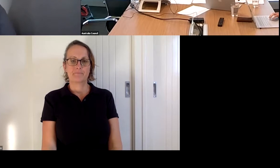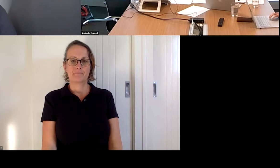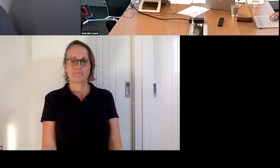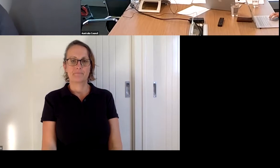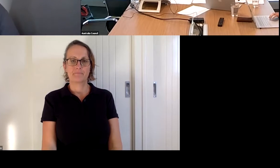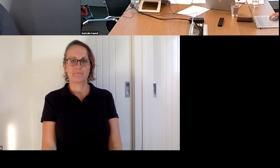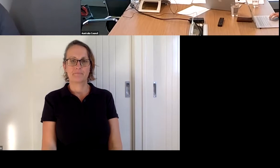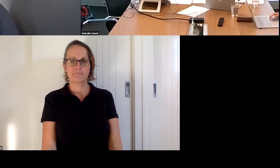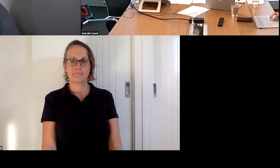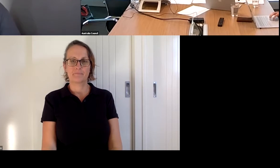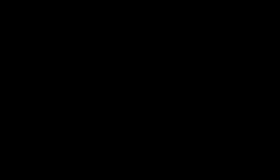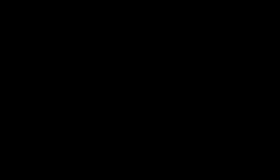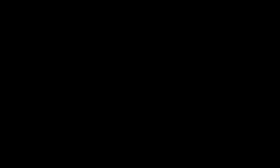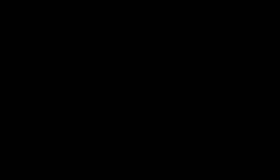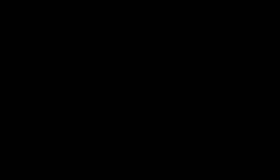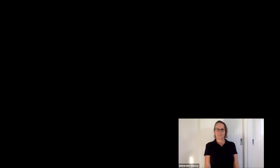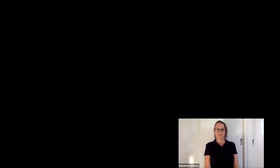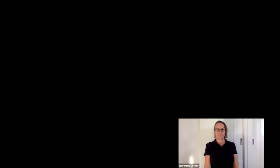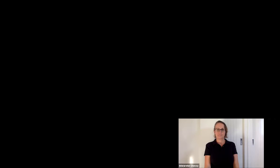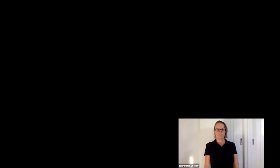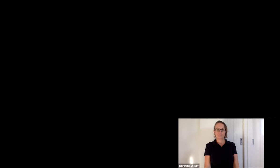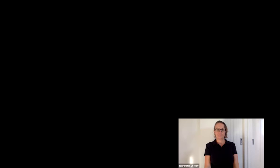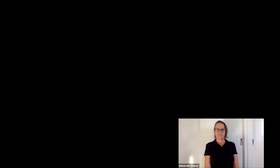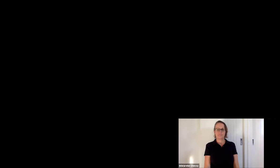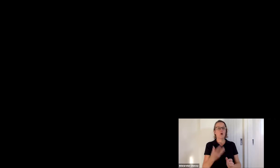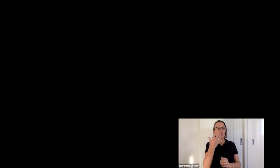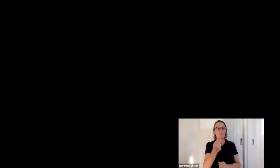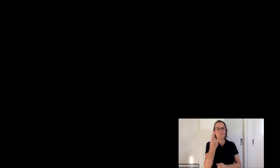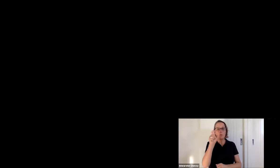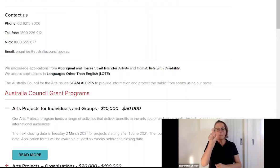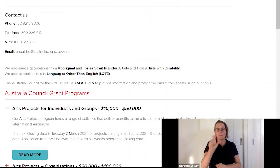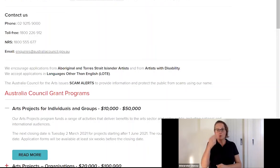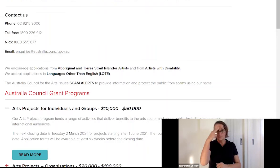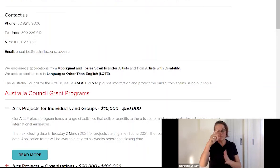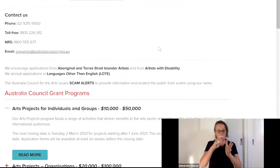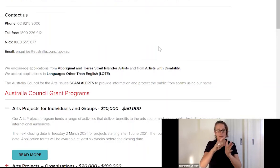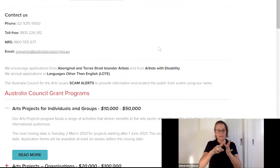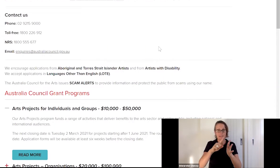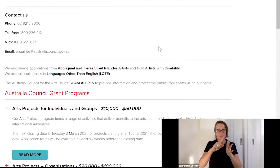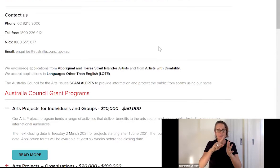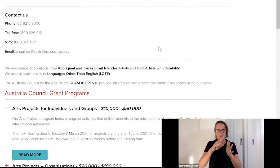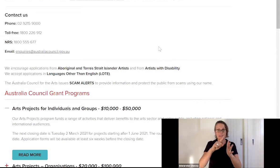Thanks, Diego. He is a our fabulous wingman or wing person.